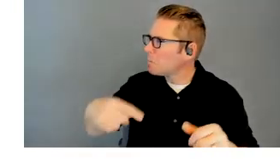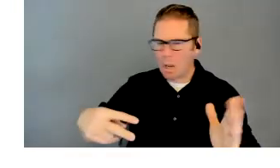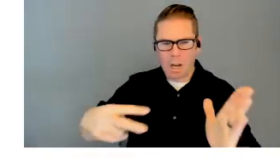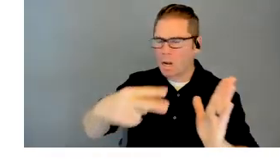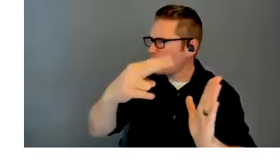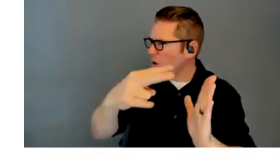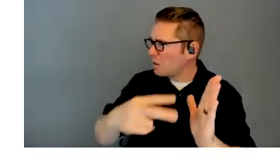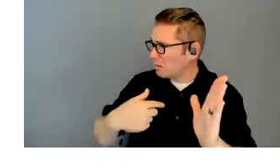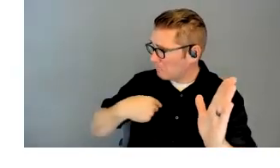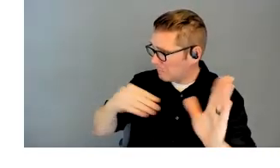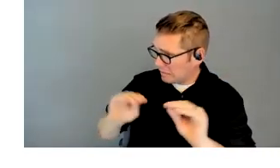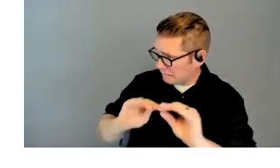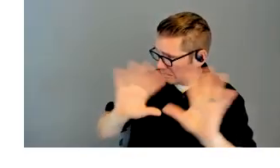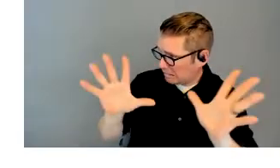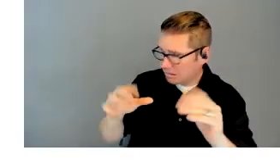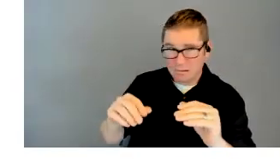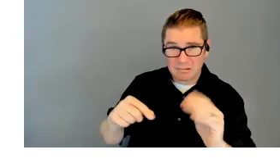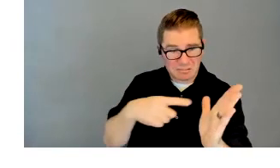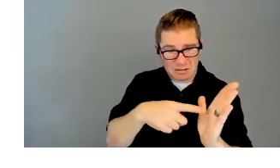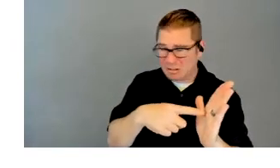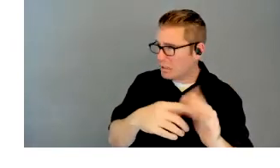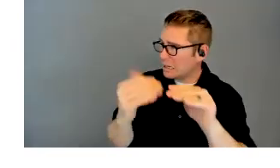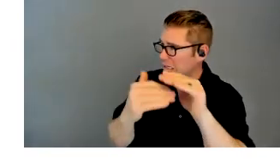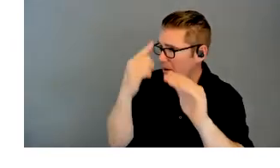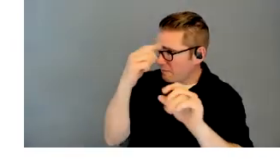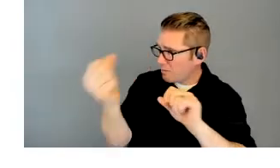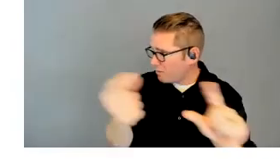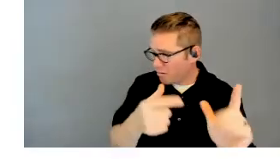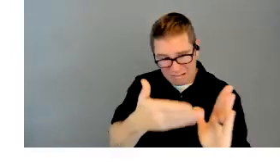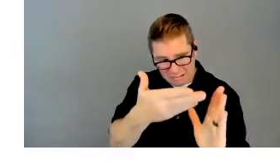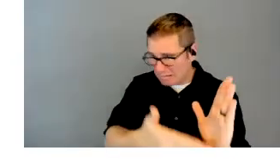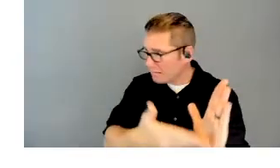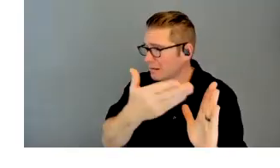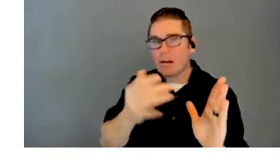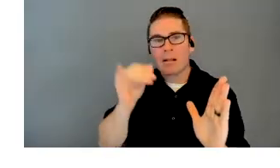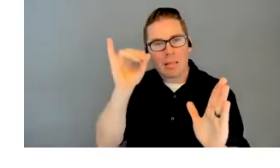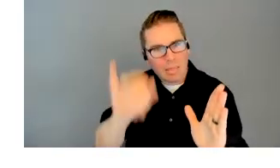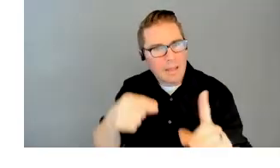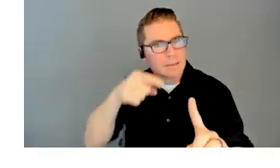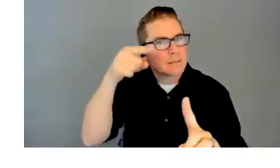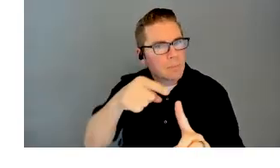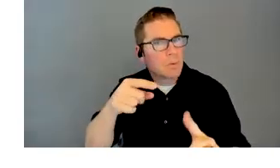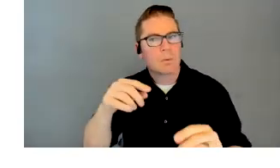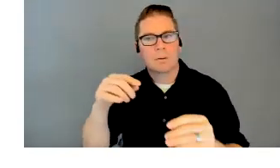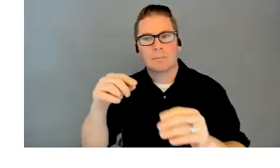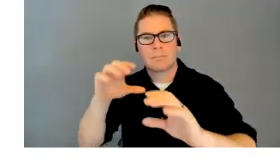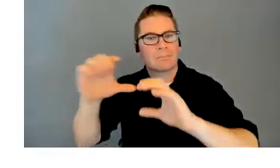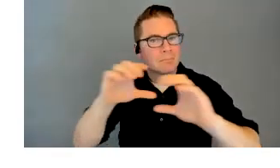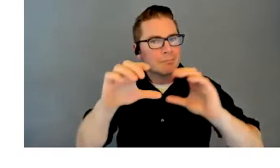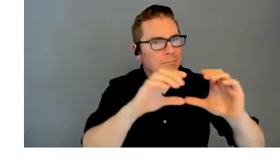is kind of what we're up to is really having the conversation and continuing, you know, some of the work that comes out of Ramiro.